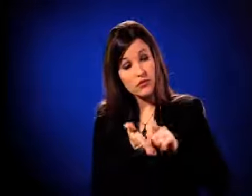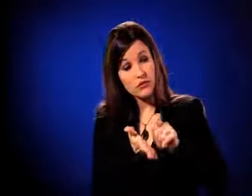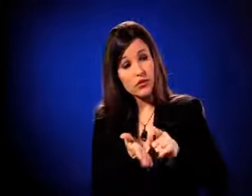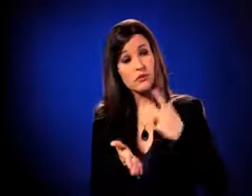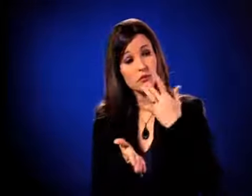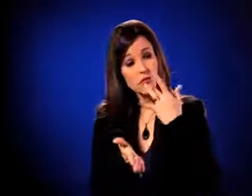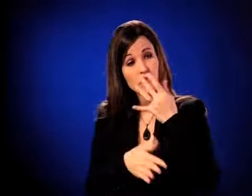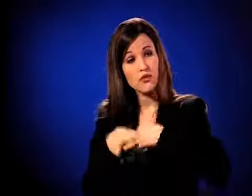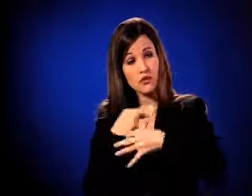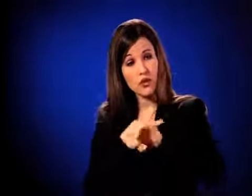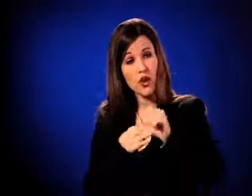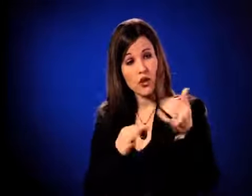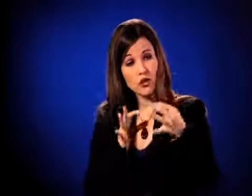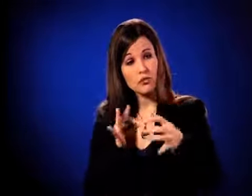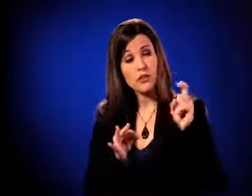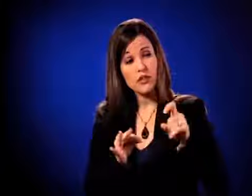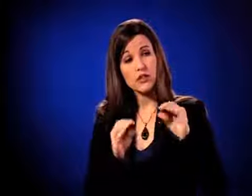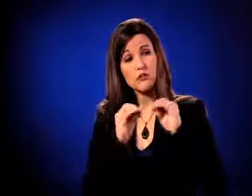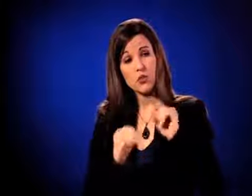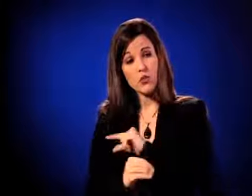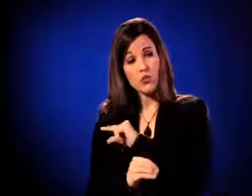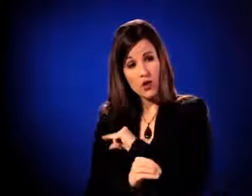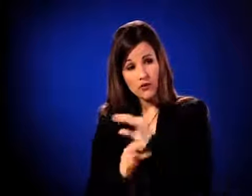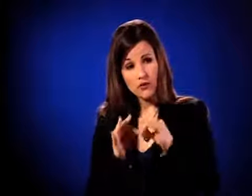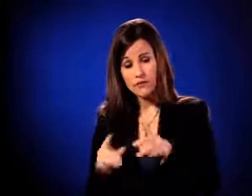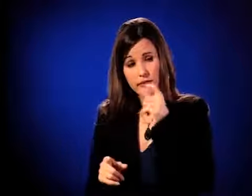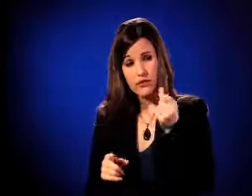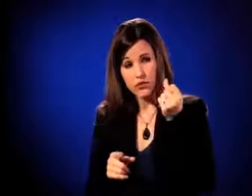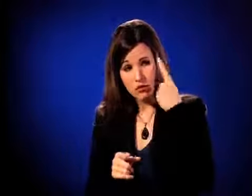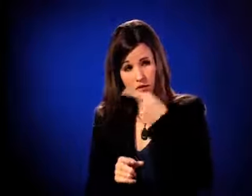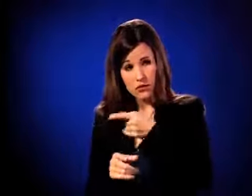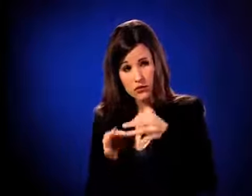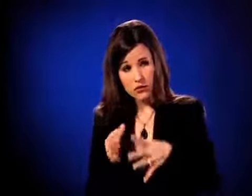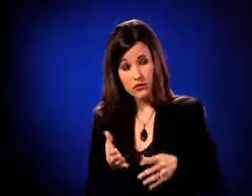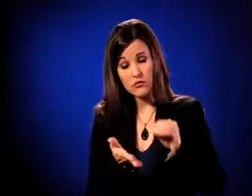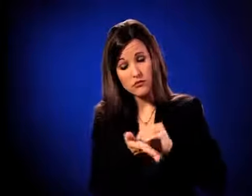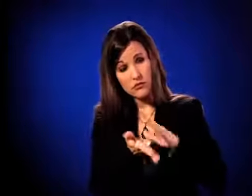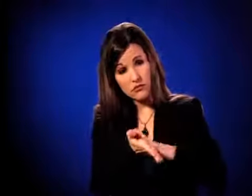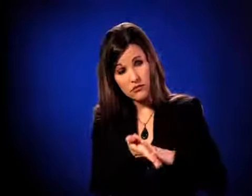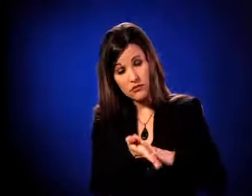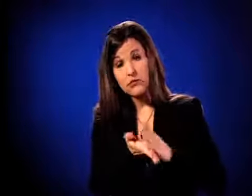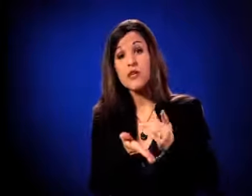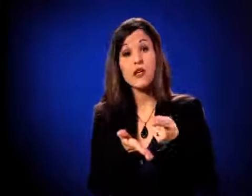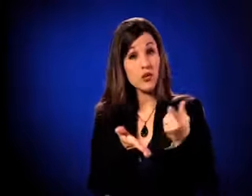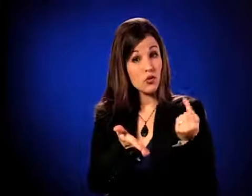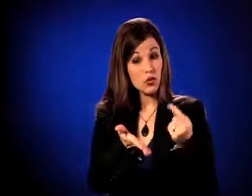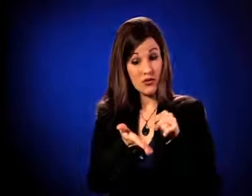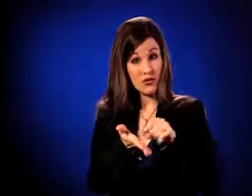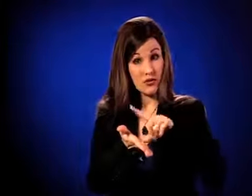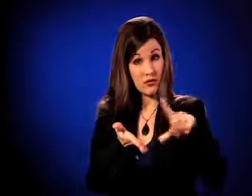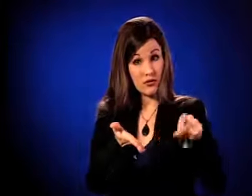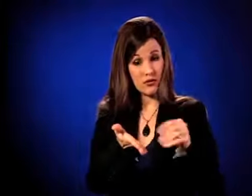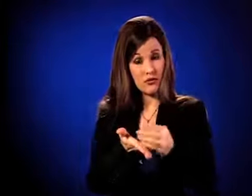it's important to make this request in writing and get their refusal in writing, then keep the note.